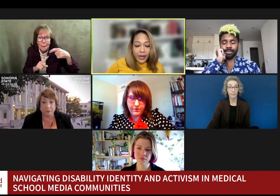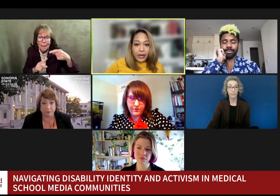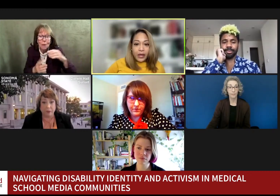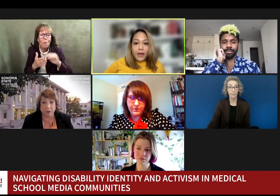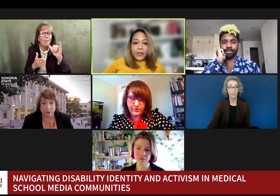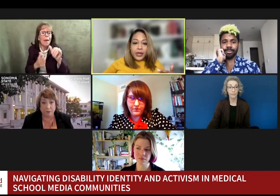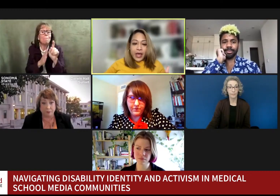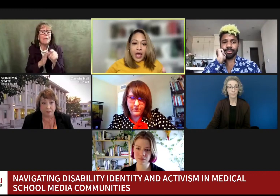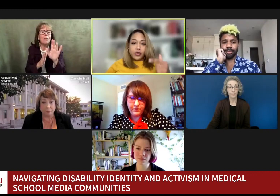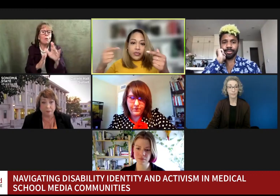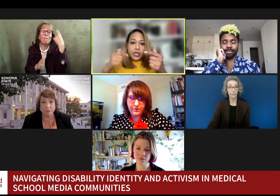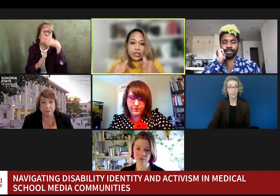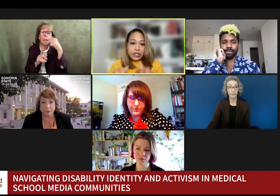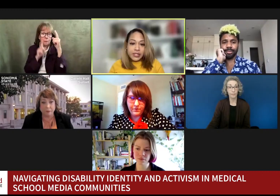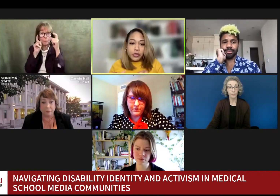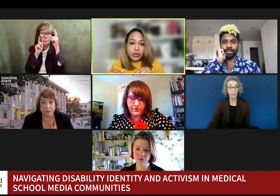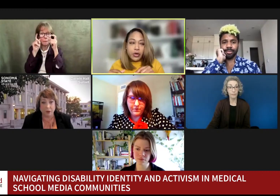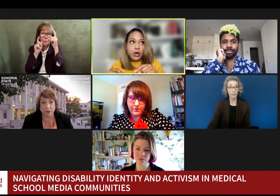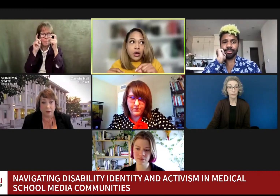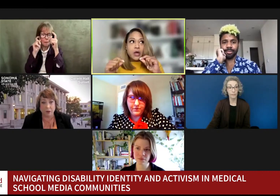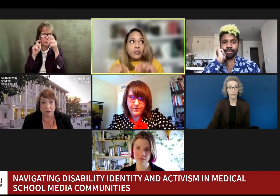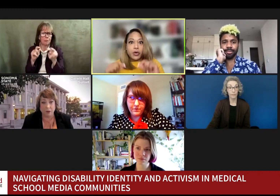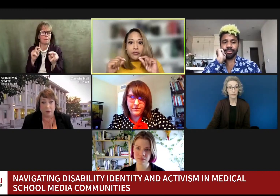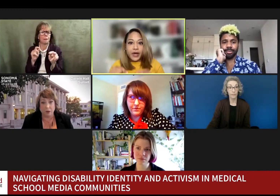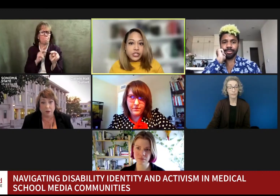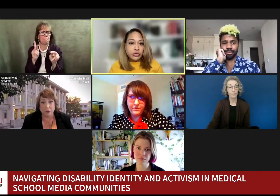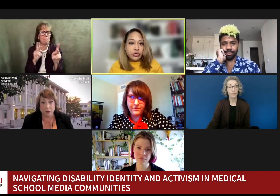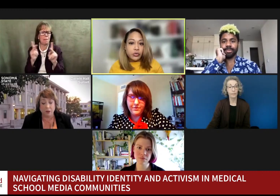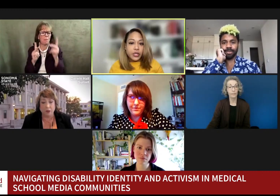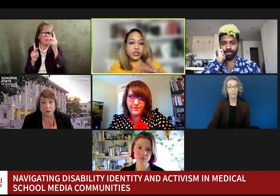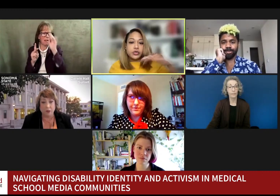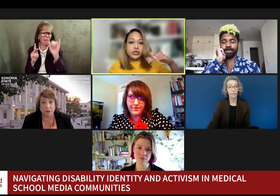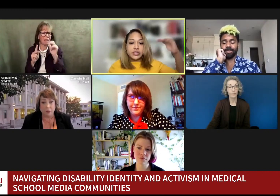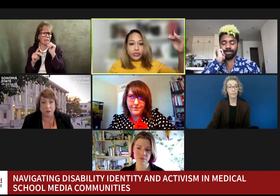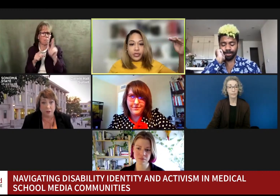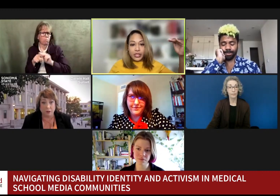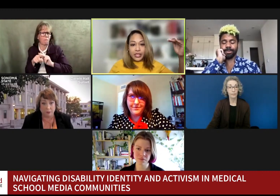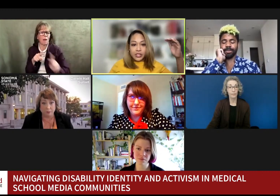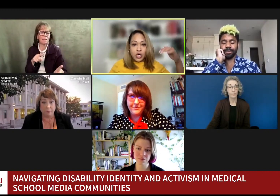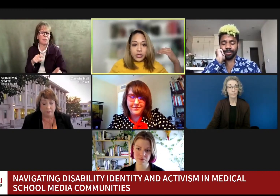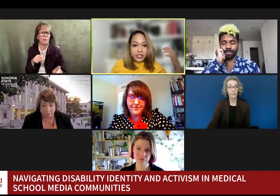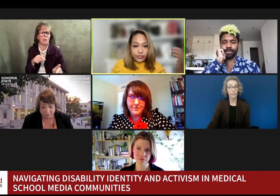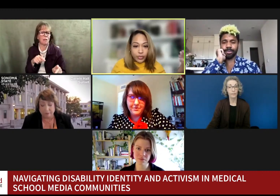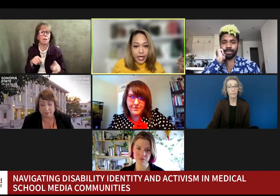but yet you're being considered unprofessional because your disability is on display.